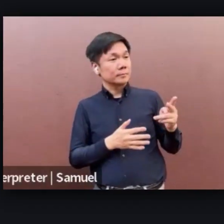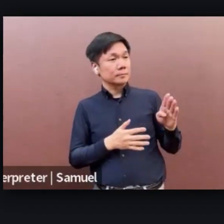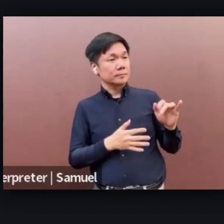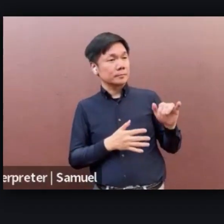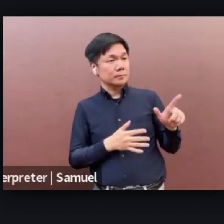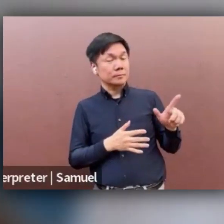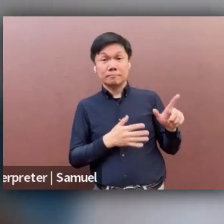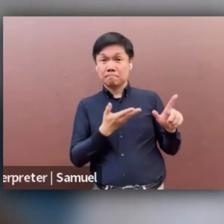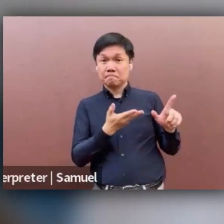Thank you, Shabbir.